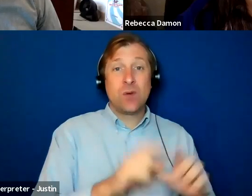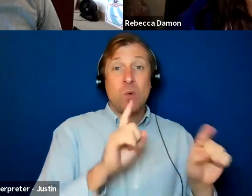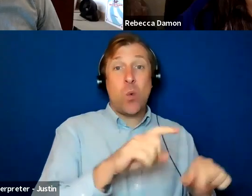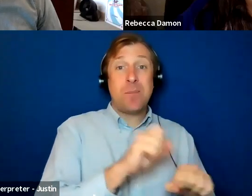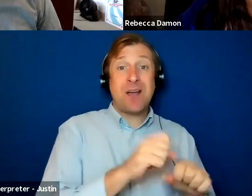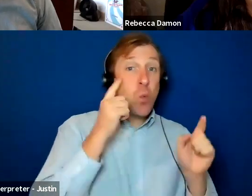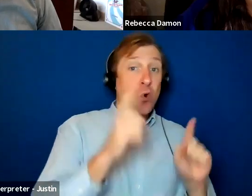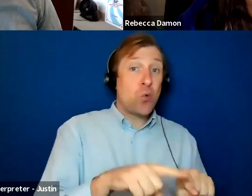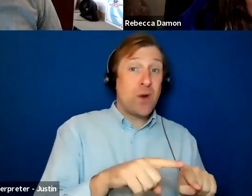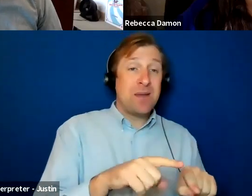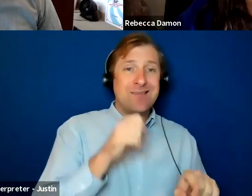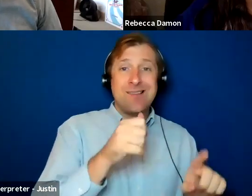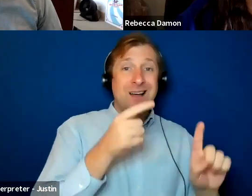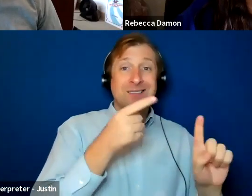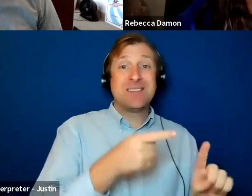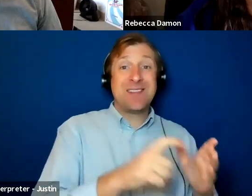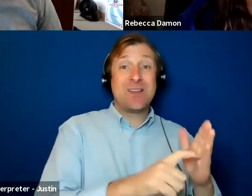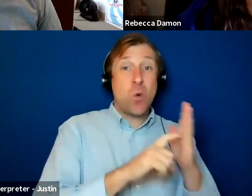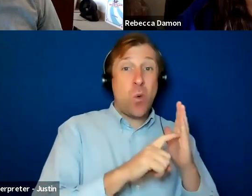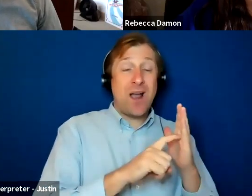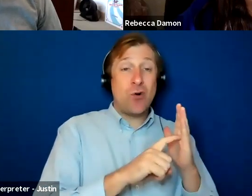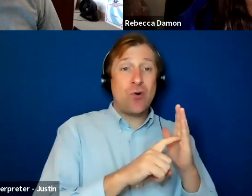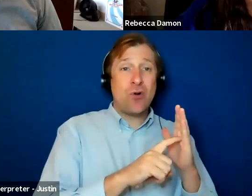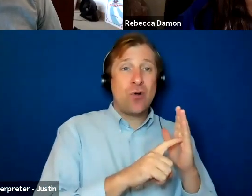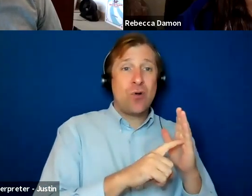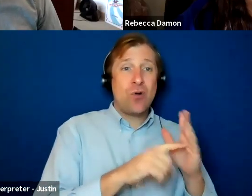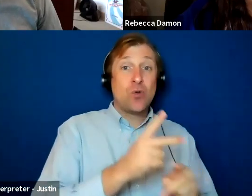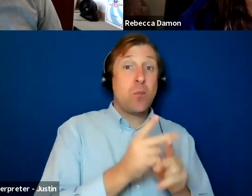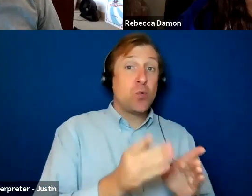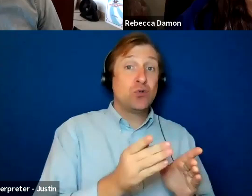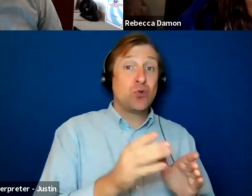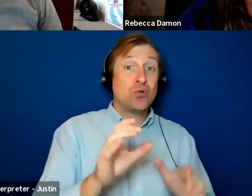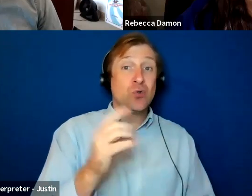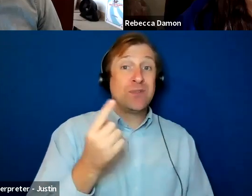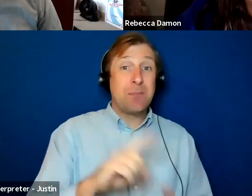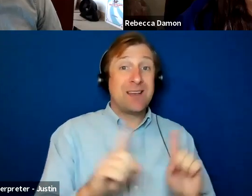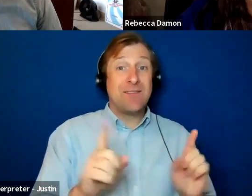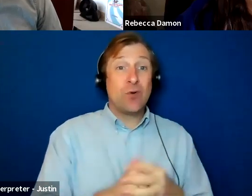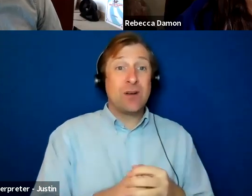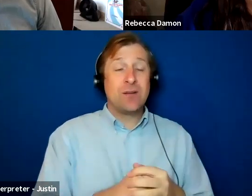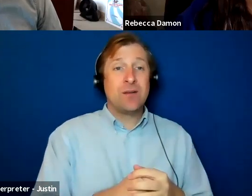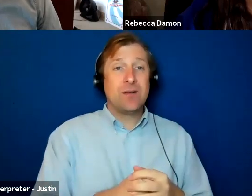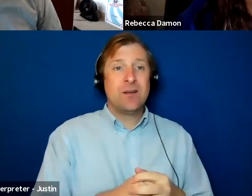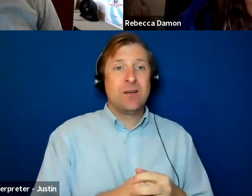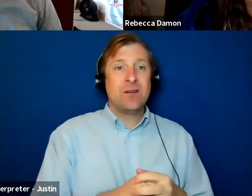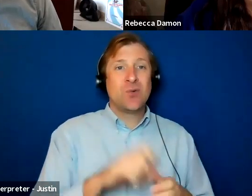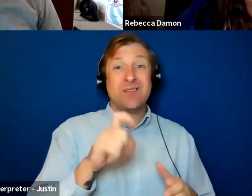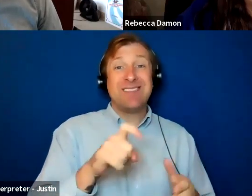doesn't specifically require the producers to do something different in that area. So it does need to be negotiated.